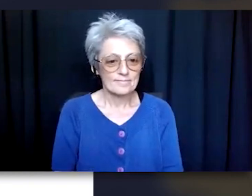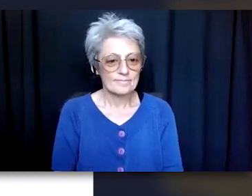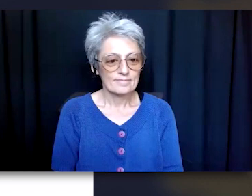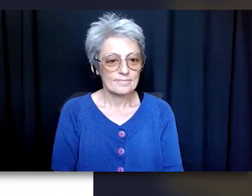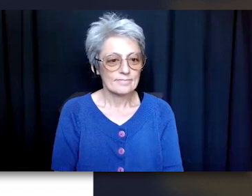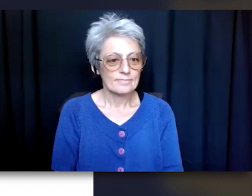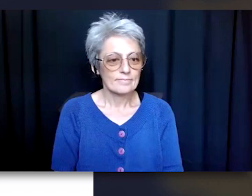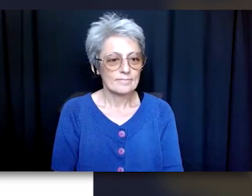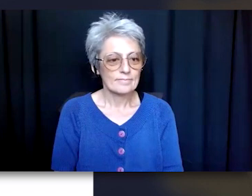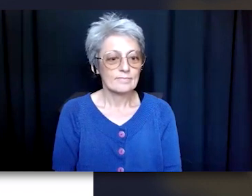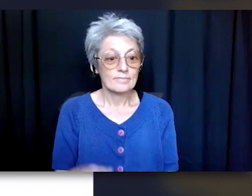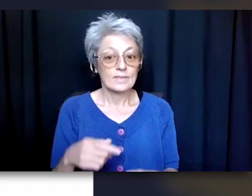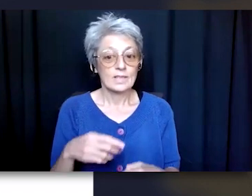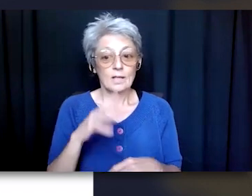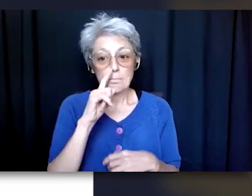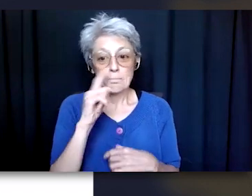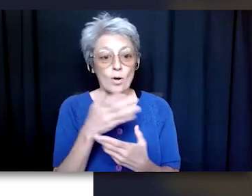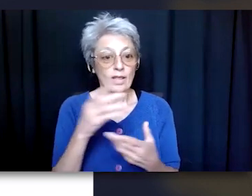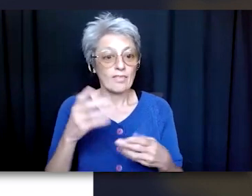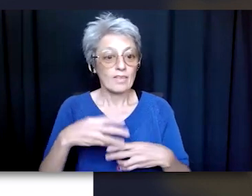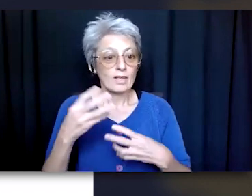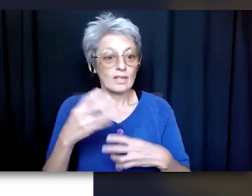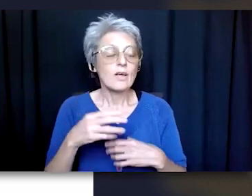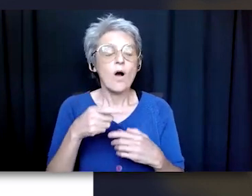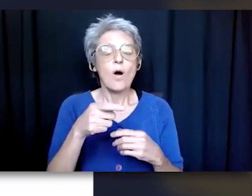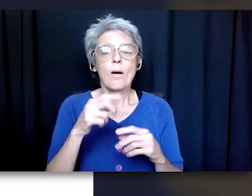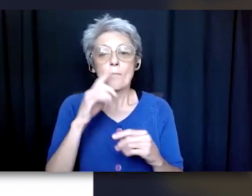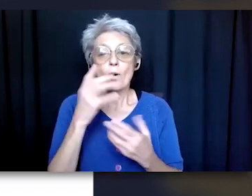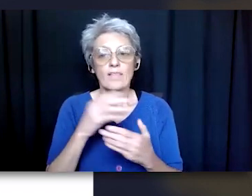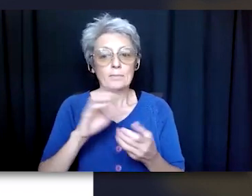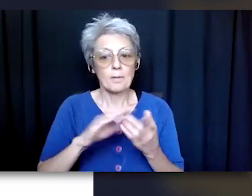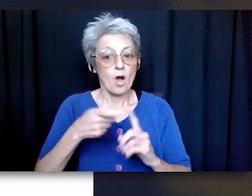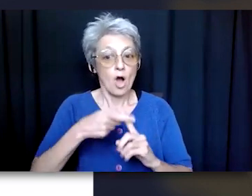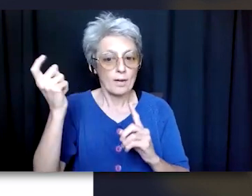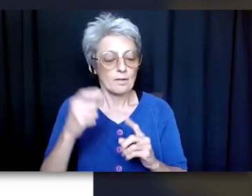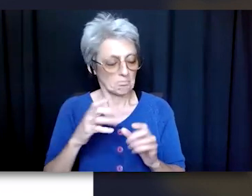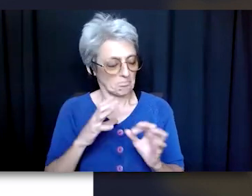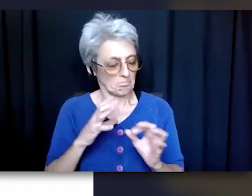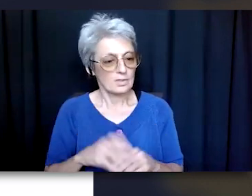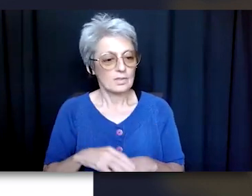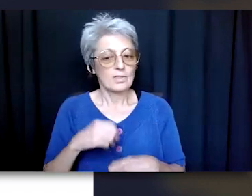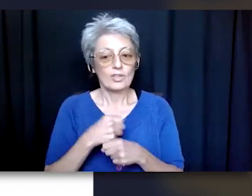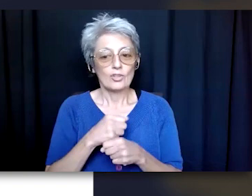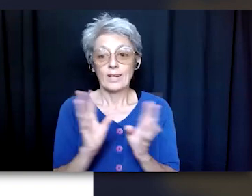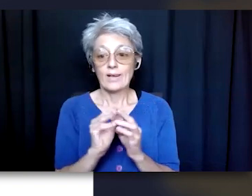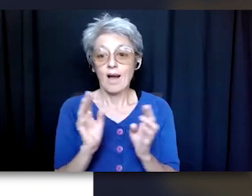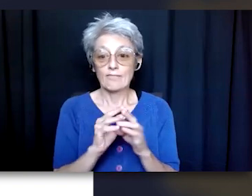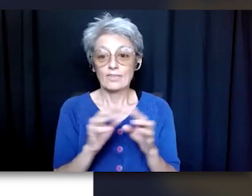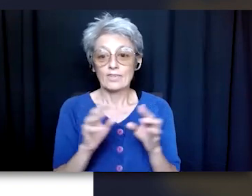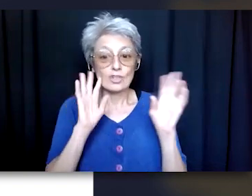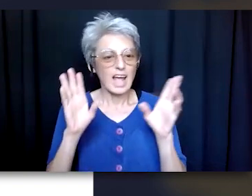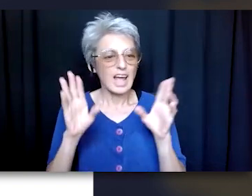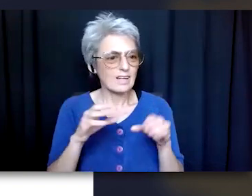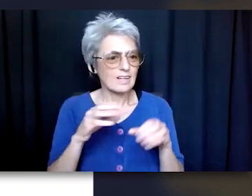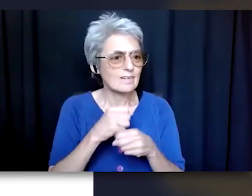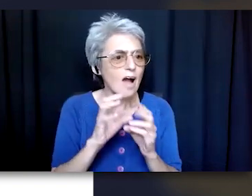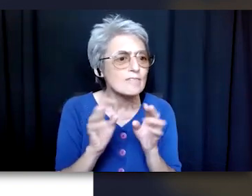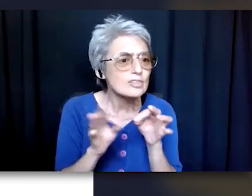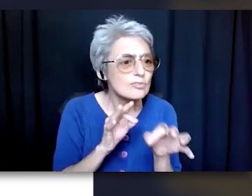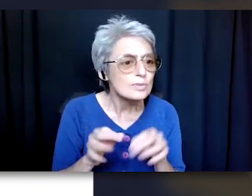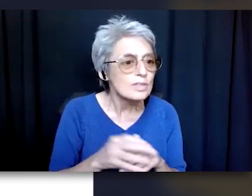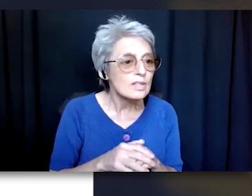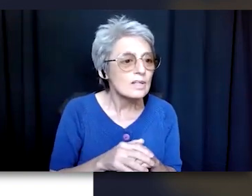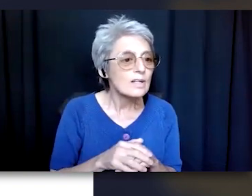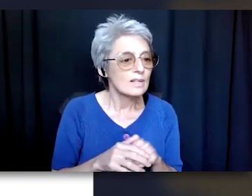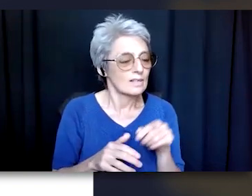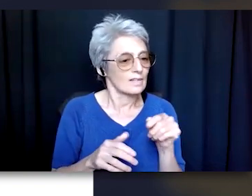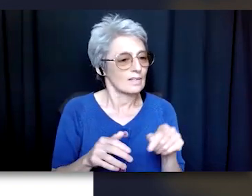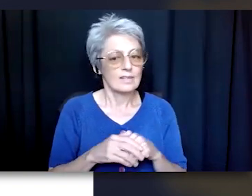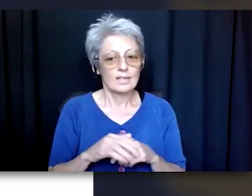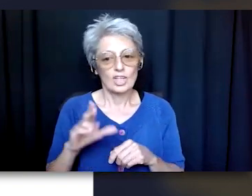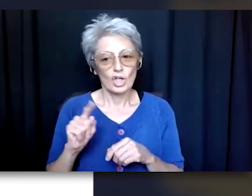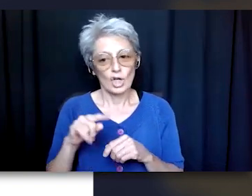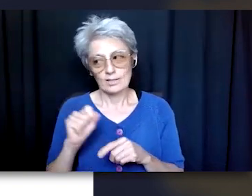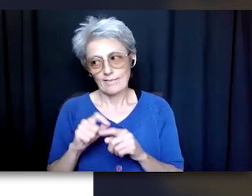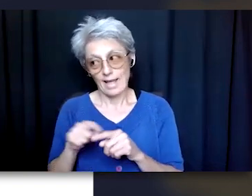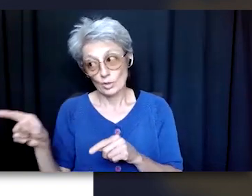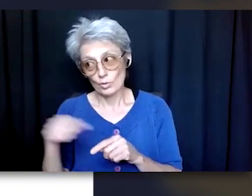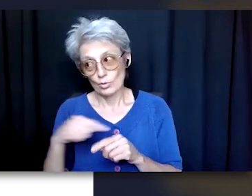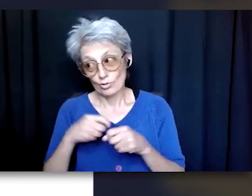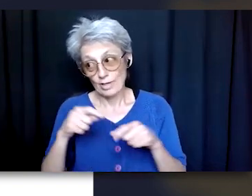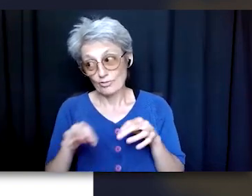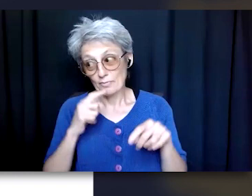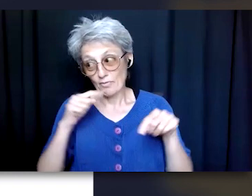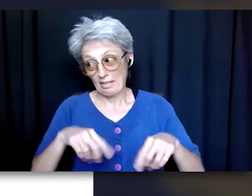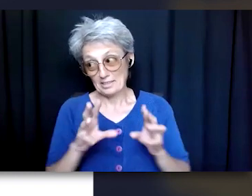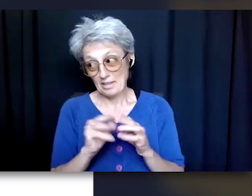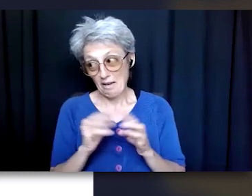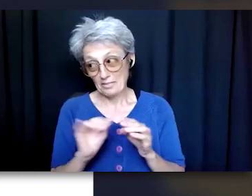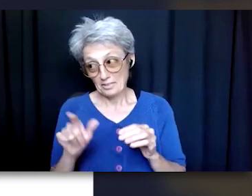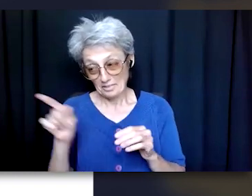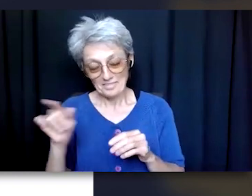stuff. Fair. Created a conference description. Curtis, is that you? Created a marketing blurb,